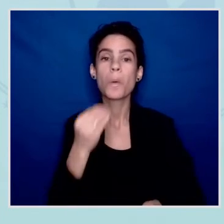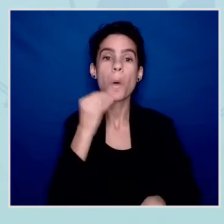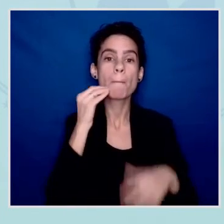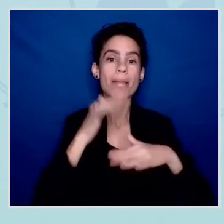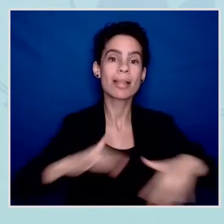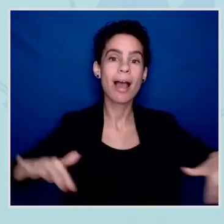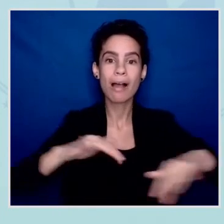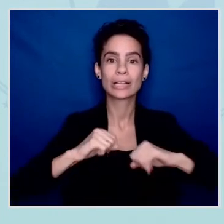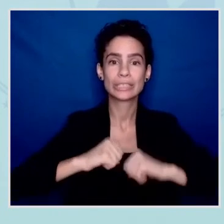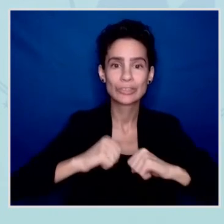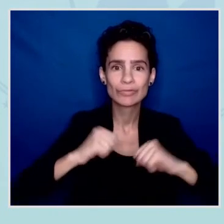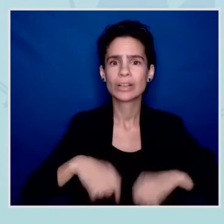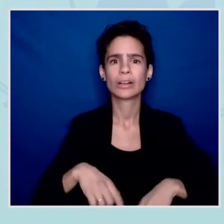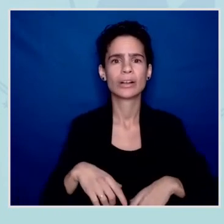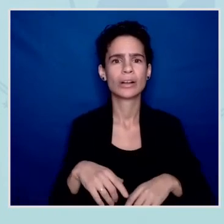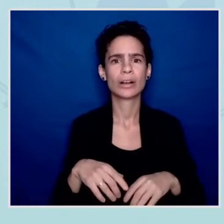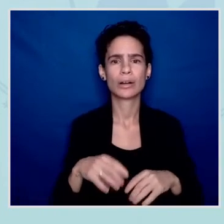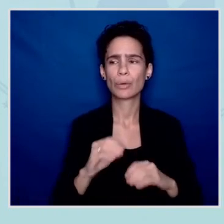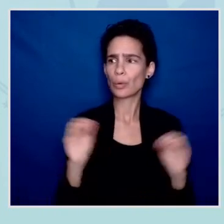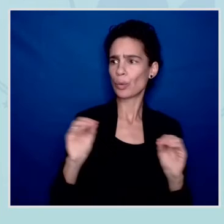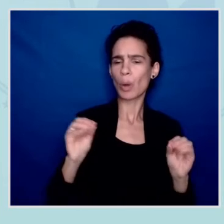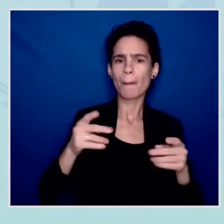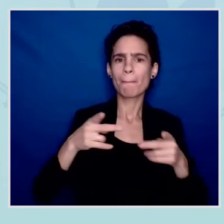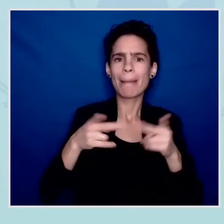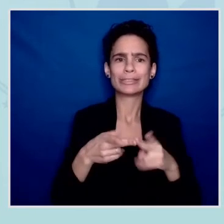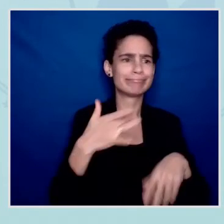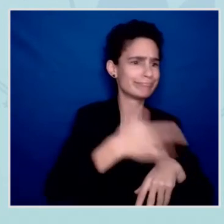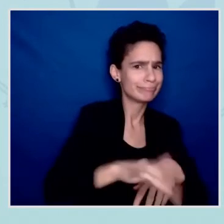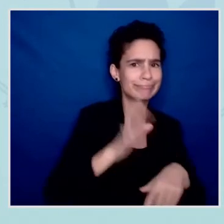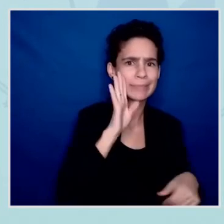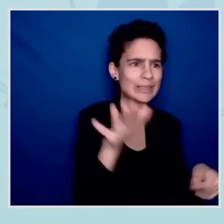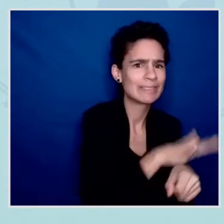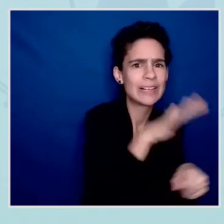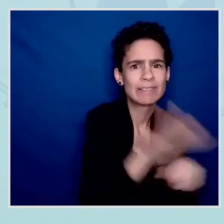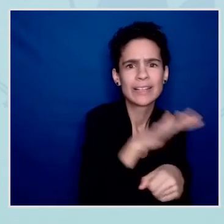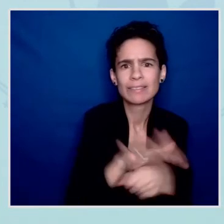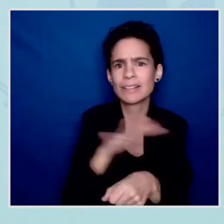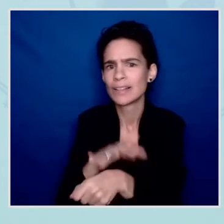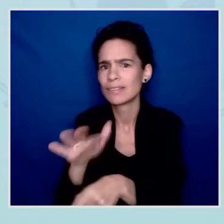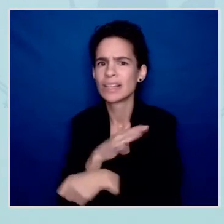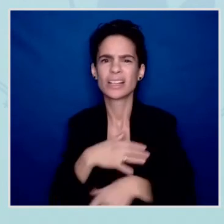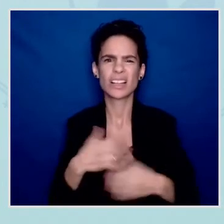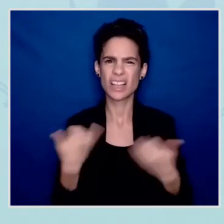WORLD, THEY SHOULD BE CONFIRMED AS CLOSE TO JANUARY 20 AS POSSIBLE. THERE SHOULD BE NO VACANCIES AT